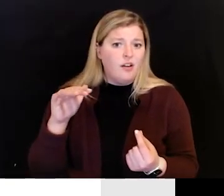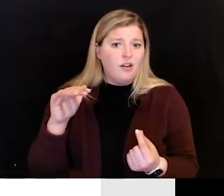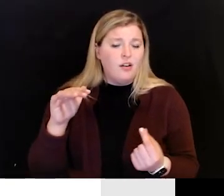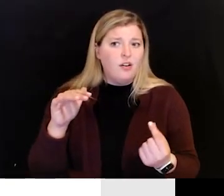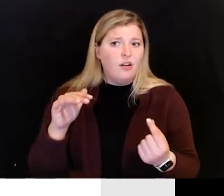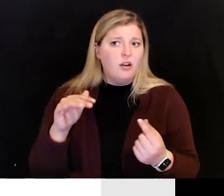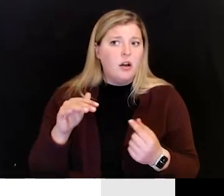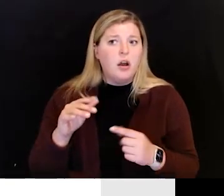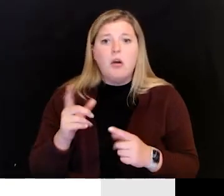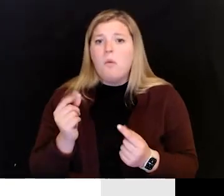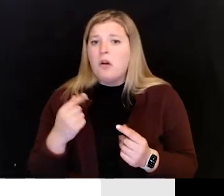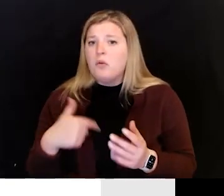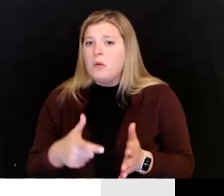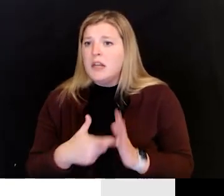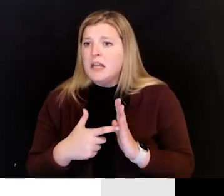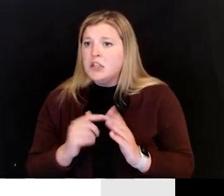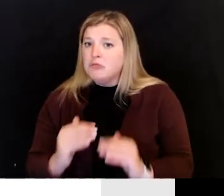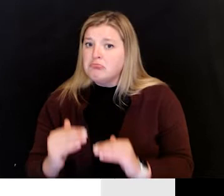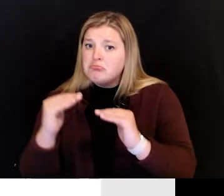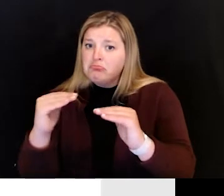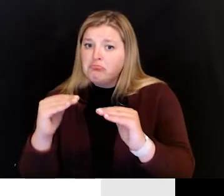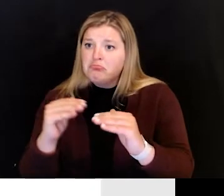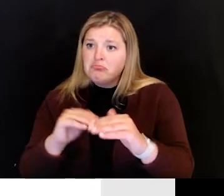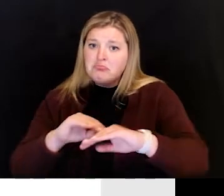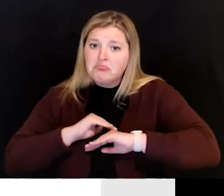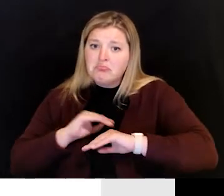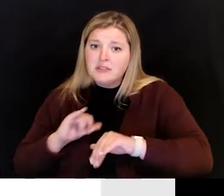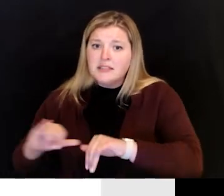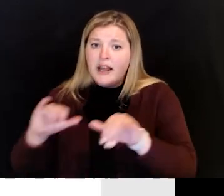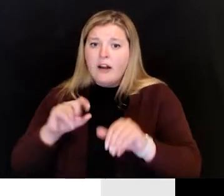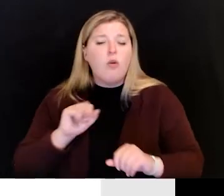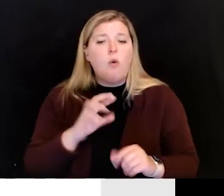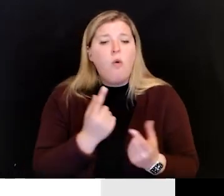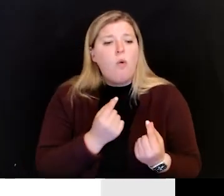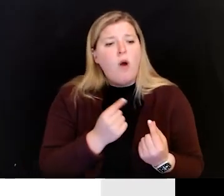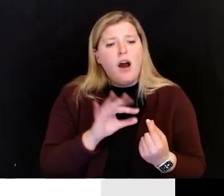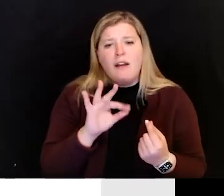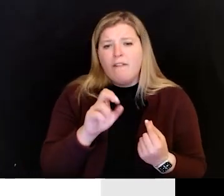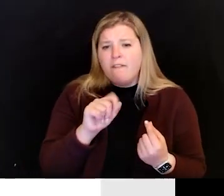or what kind of features exist that might present a challenge.